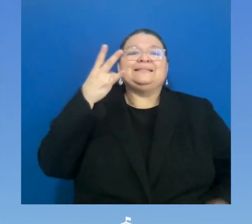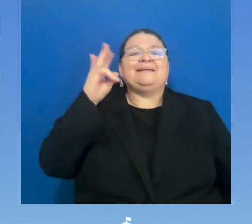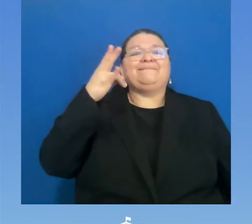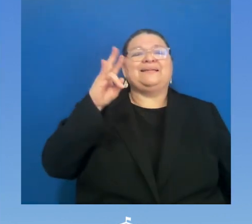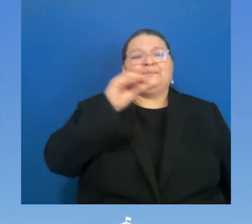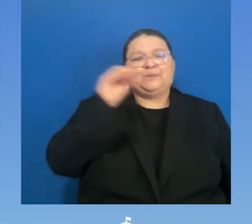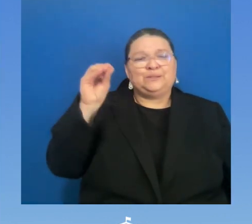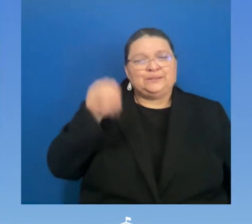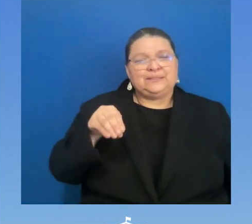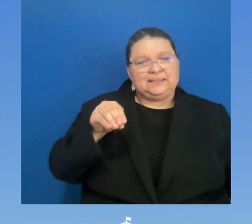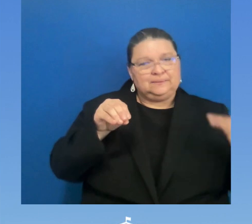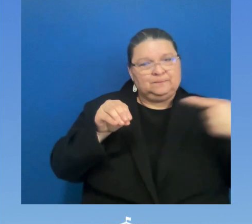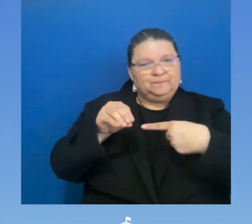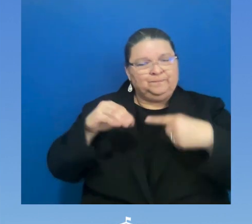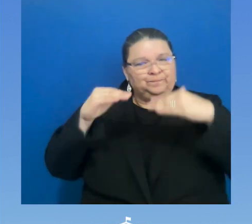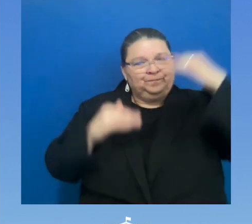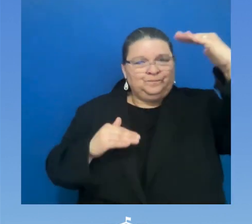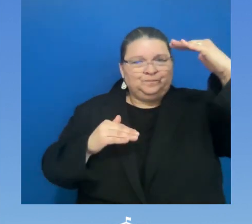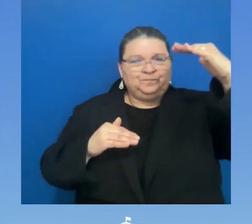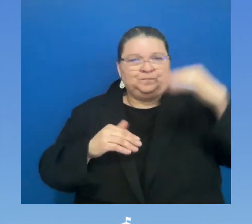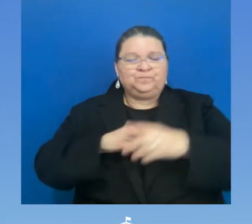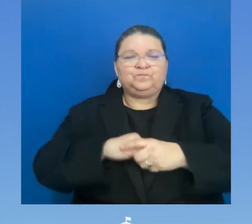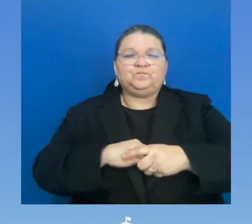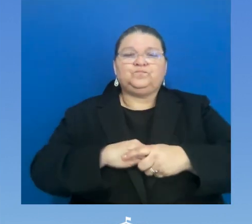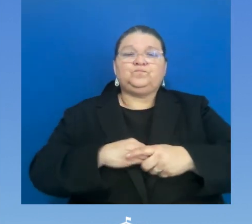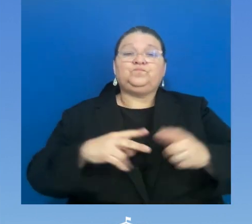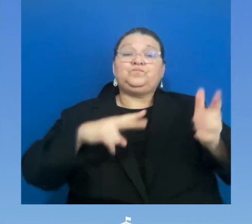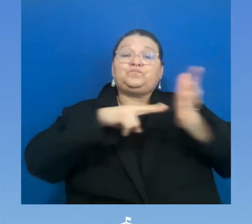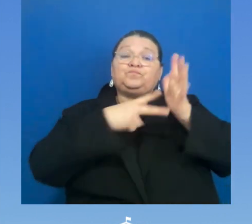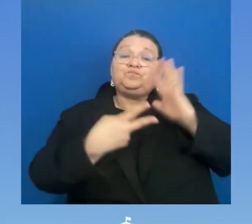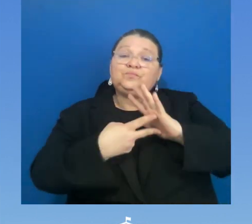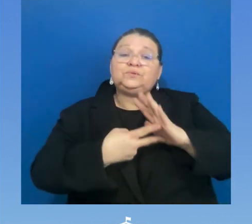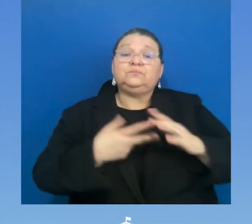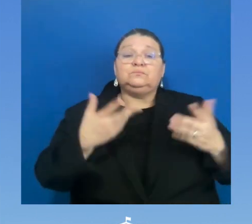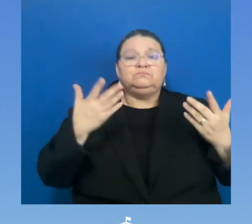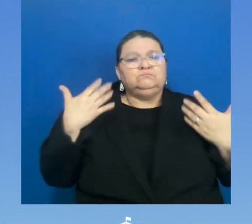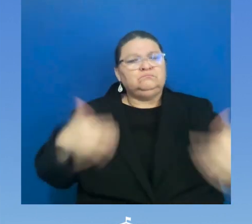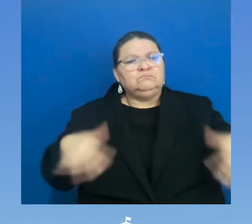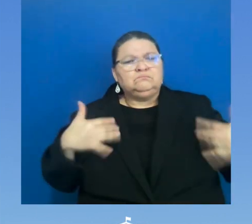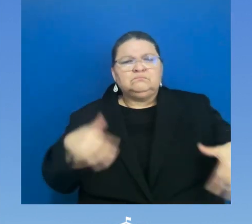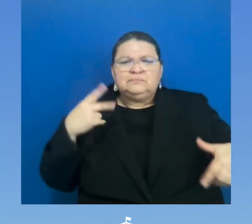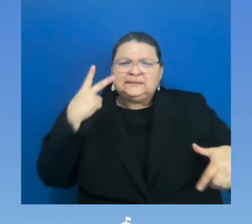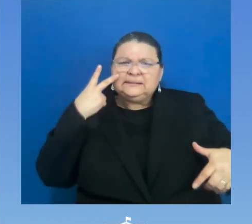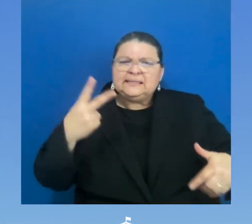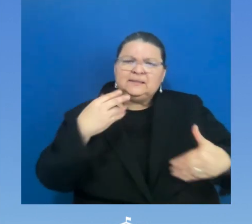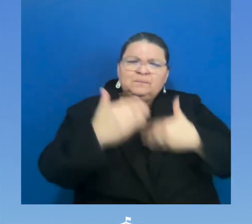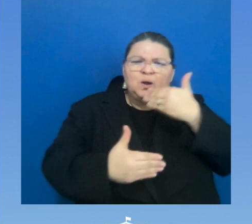For the second straight year, there is no gender pay gap and the government's senior executive service